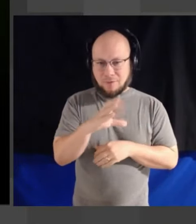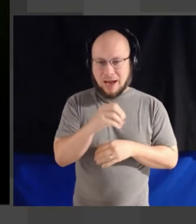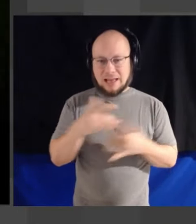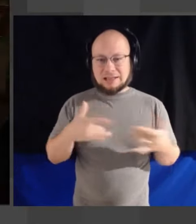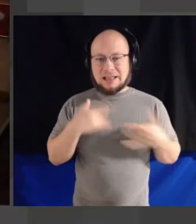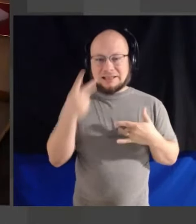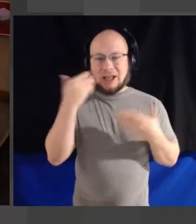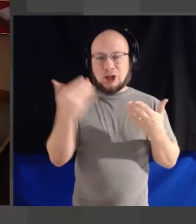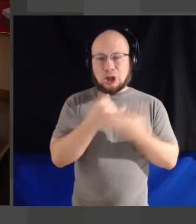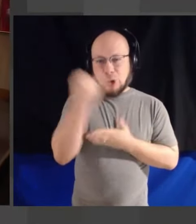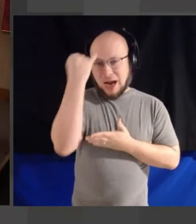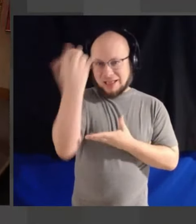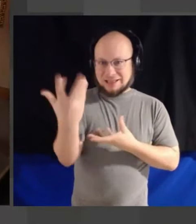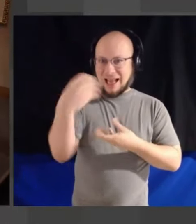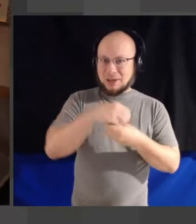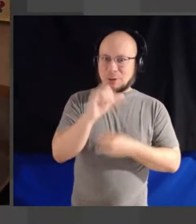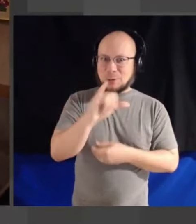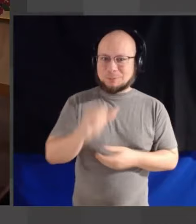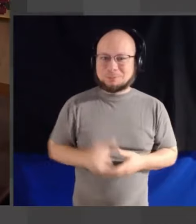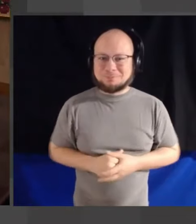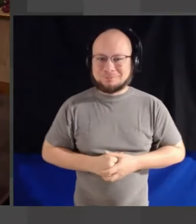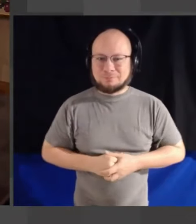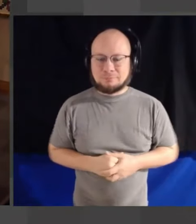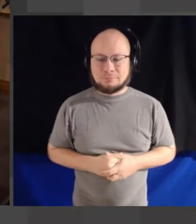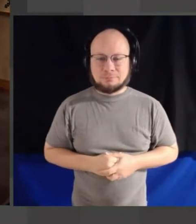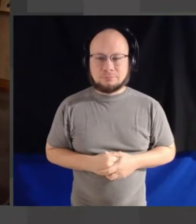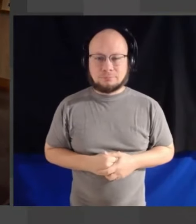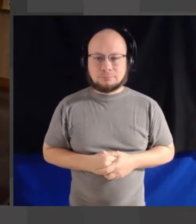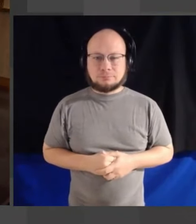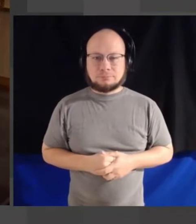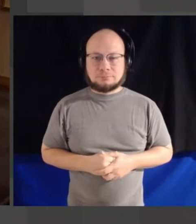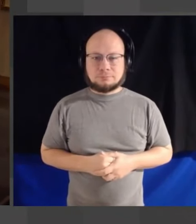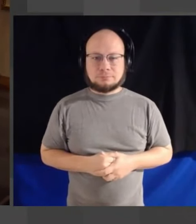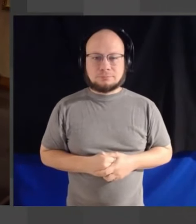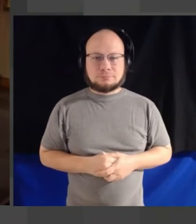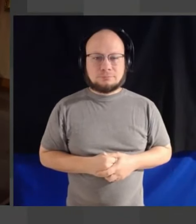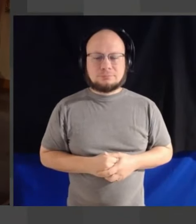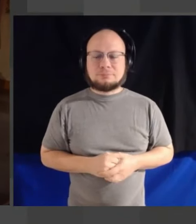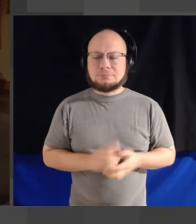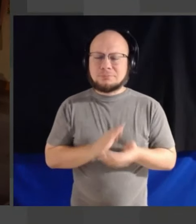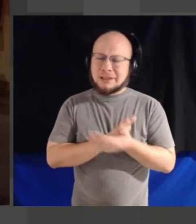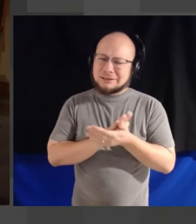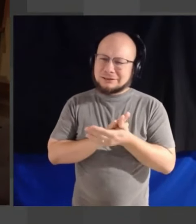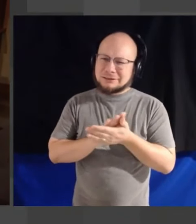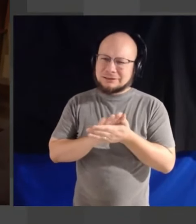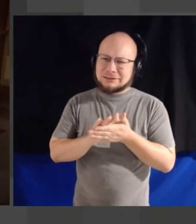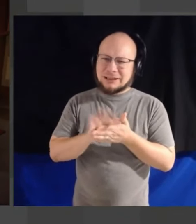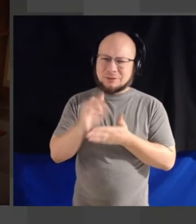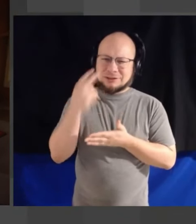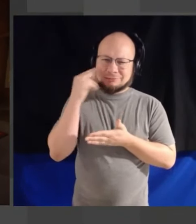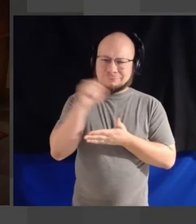THEY ARE EXCITED TO SEE SOME CONCEPTS AS WELL.